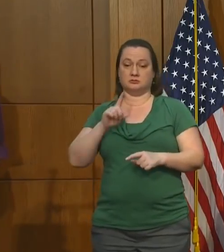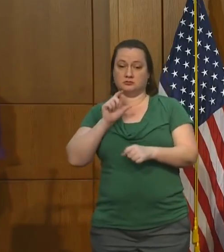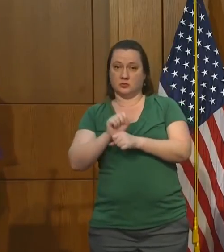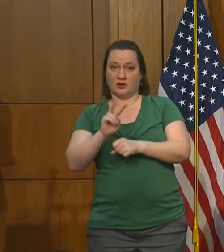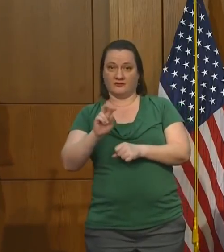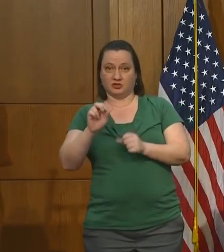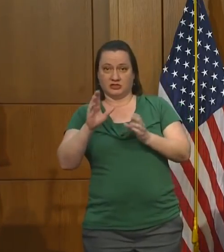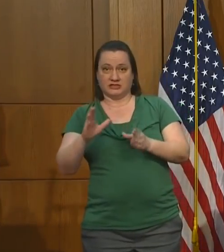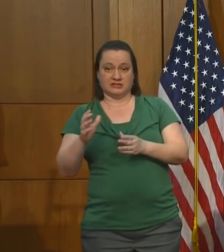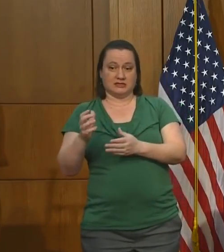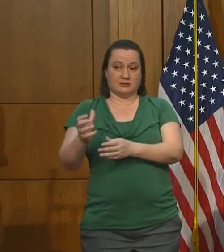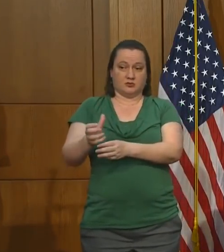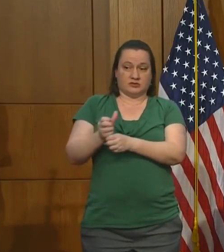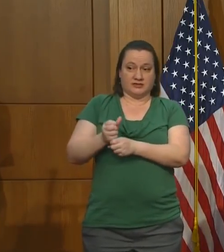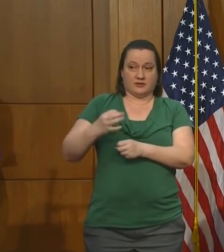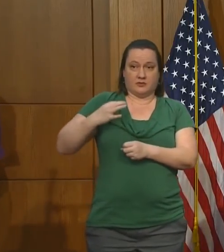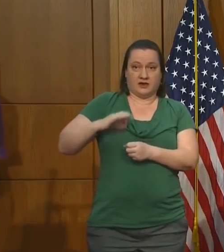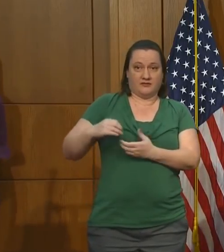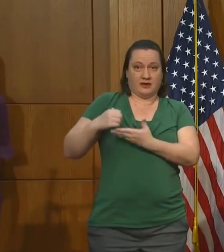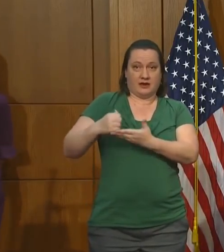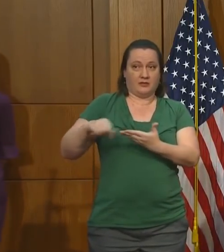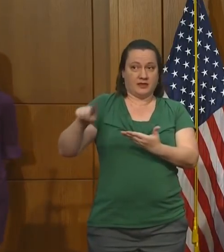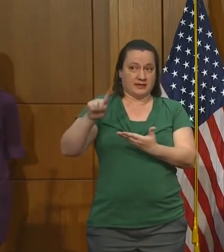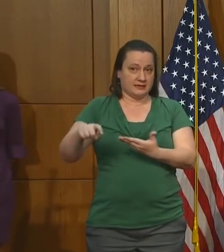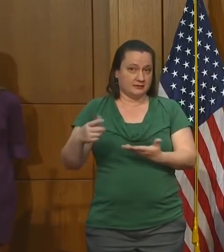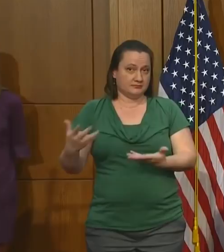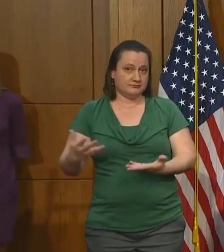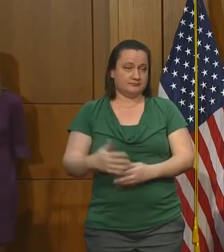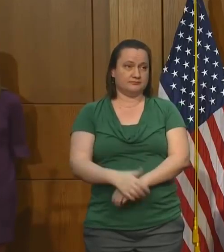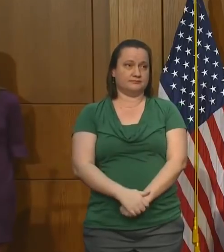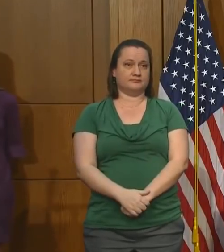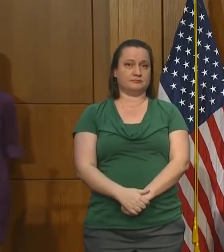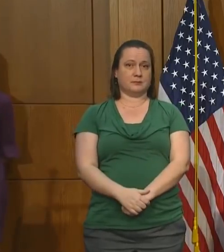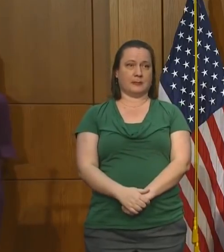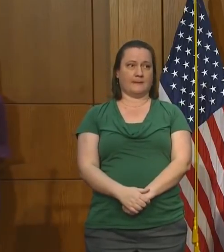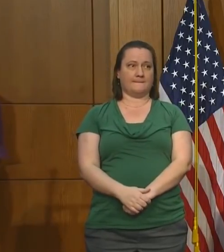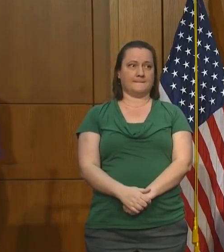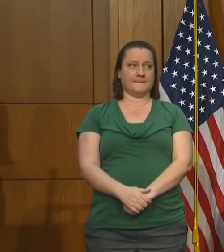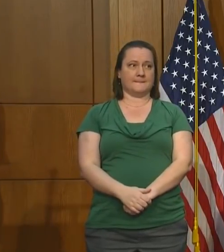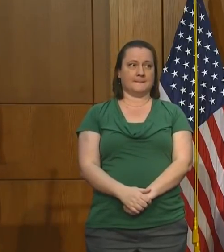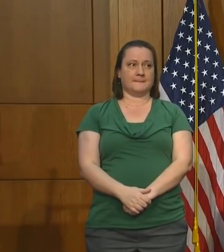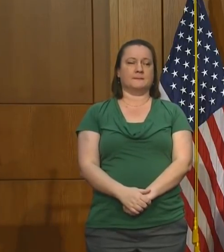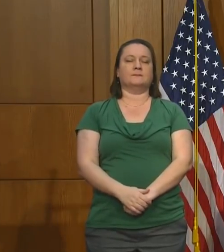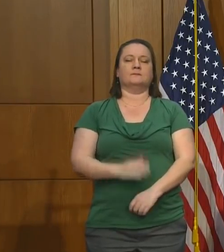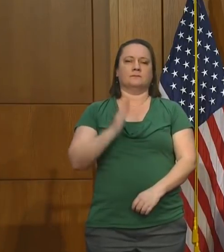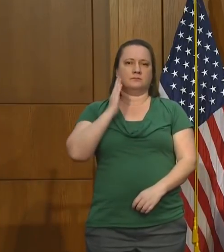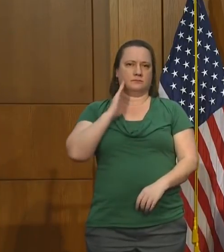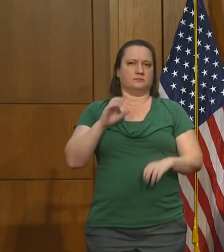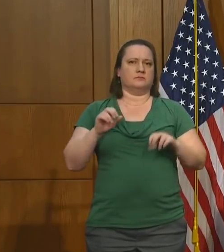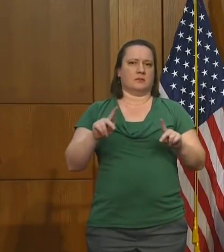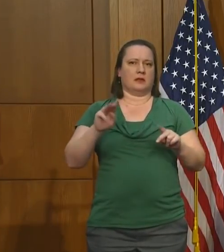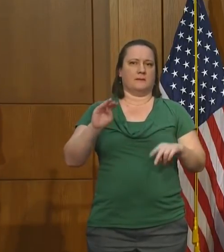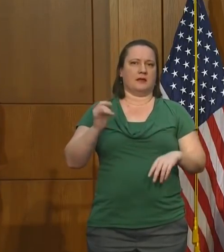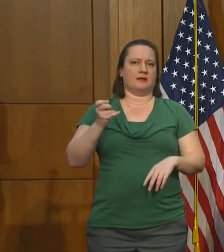IS WHAT IS YOUR REACTION TO THAT AND ARE VIRGINIANS GETTING THE UNEMPLOYMENT BENEFITS AND